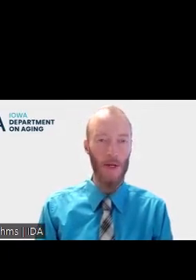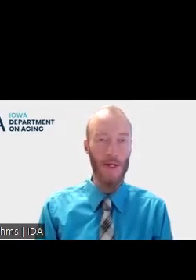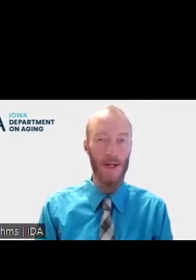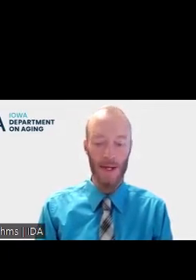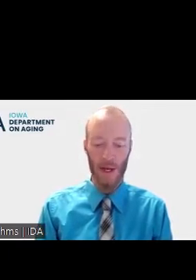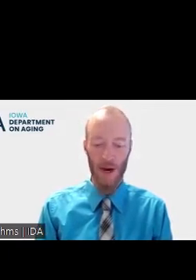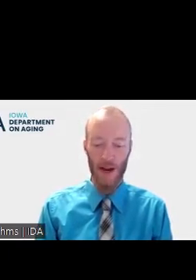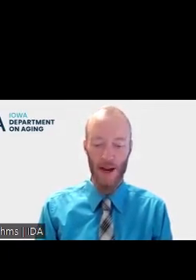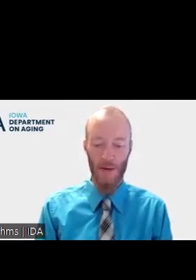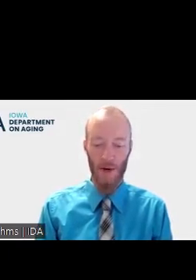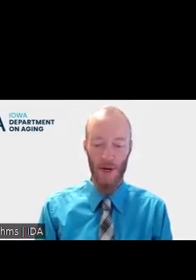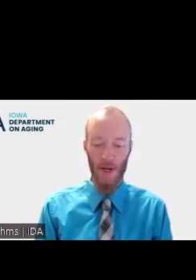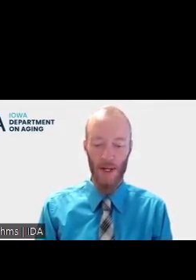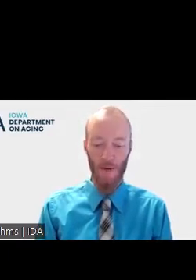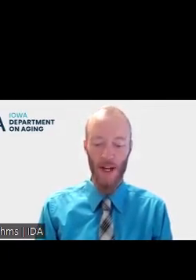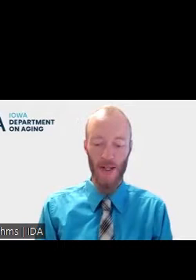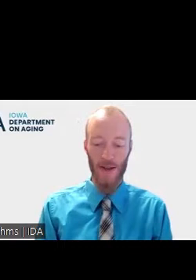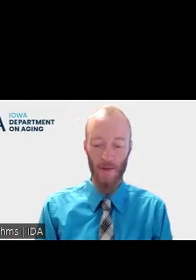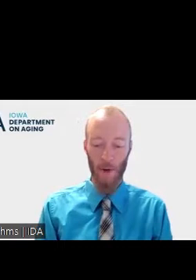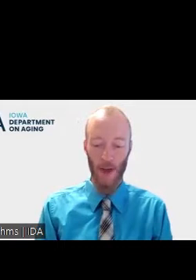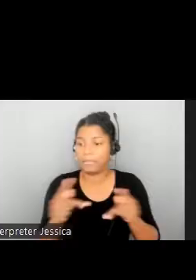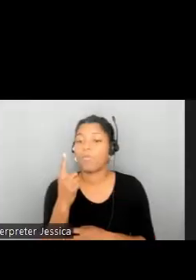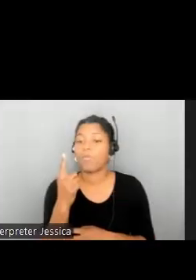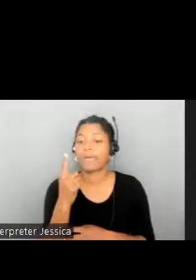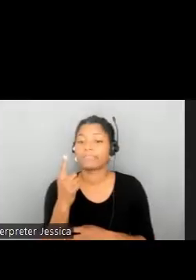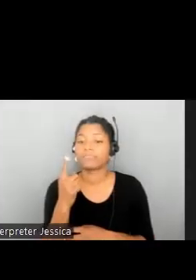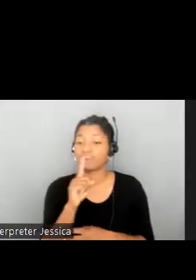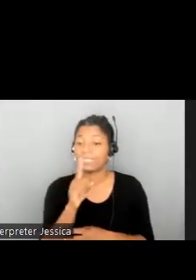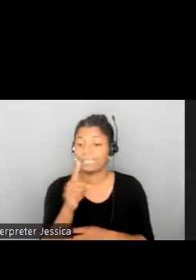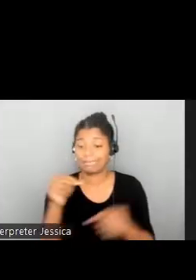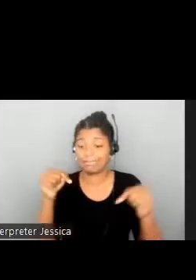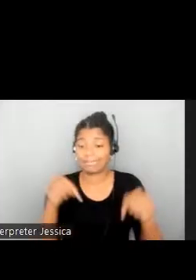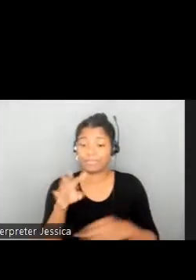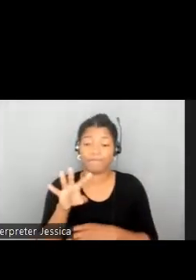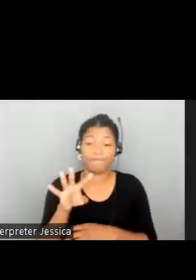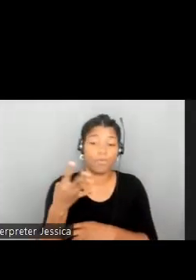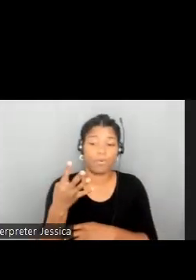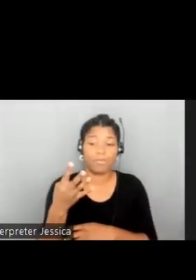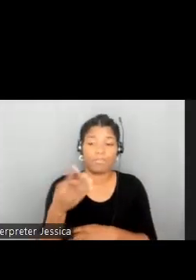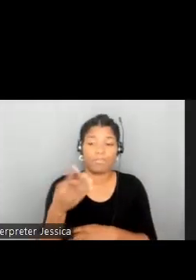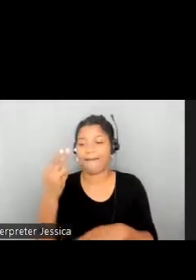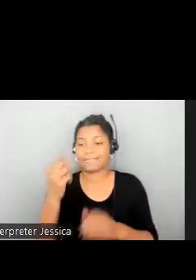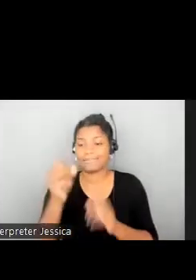One statistic is that we are actually the fourth- highest state in the number of low